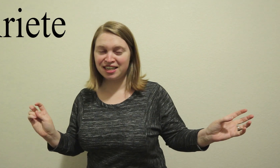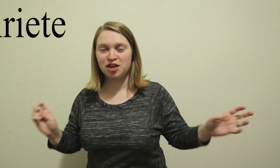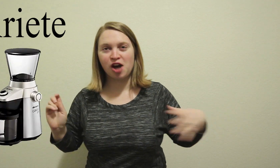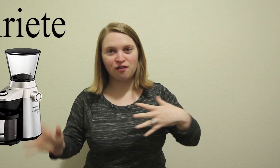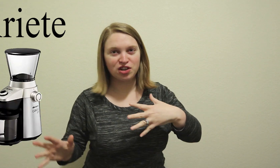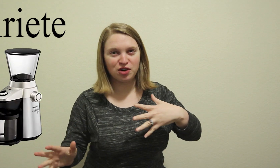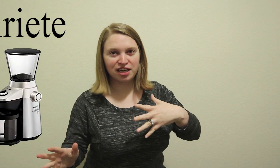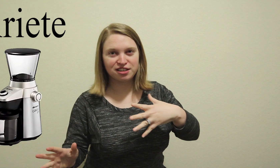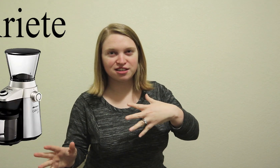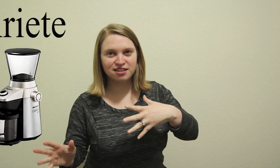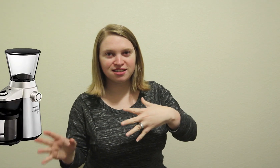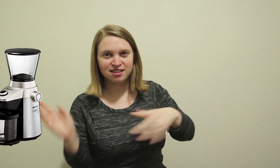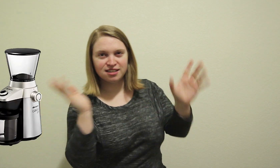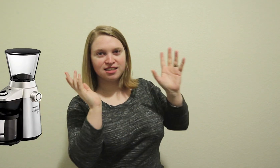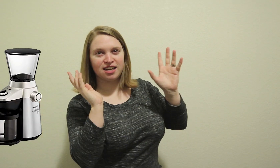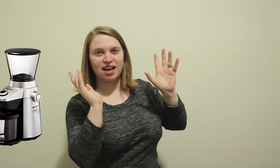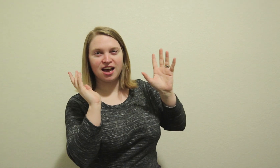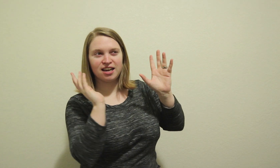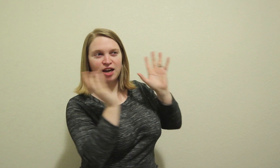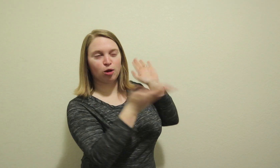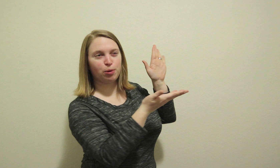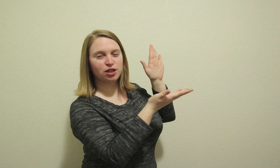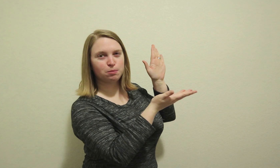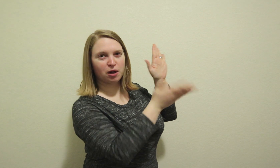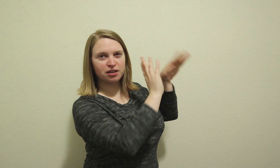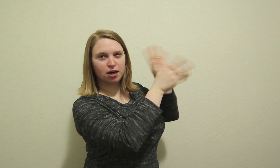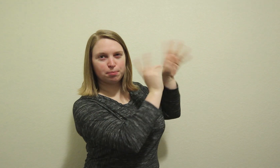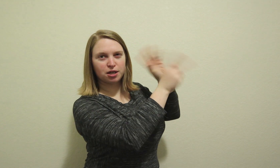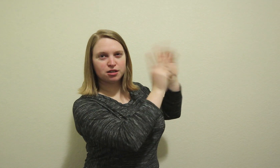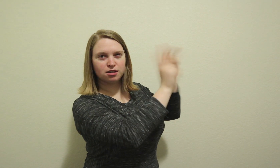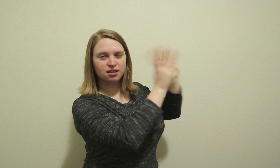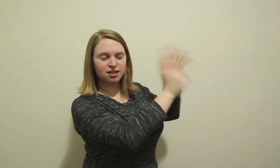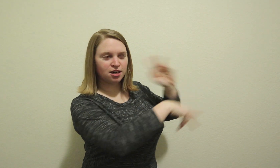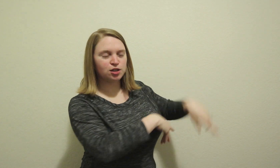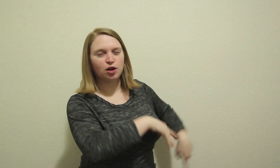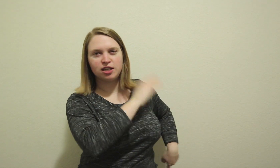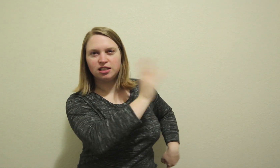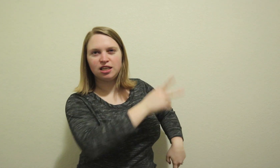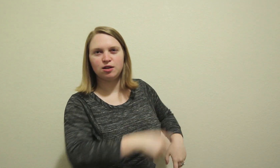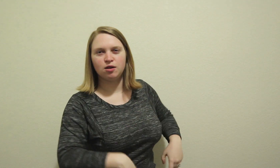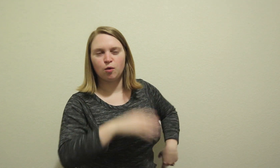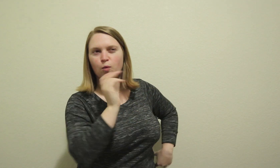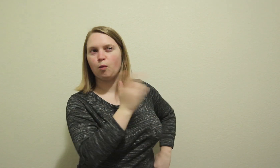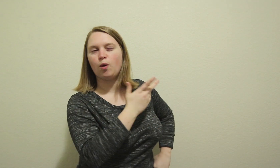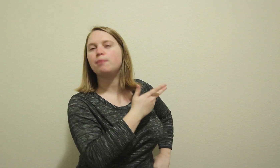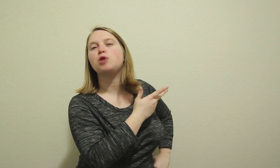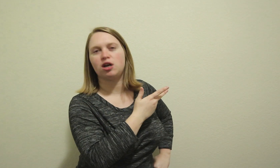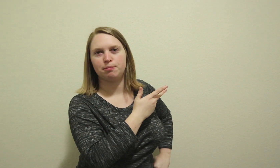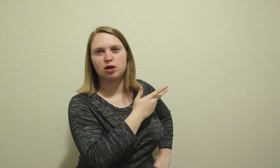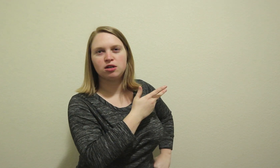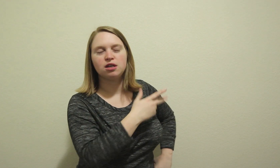coffee grinder and I'll put this spelling up here so you can see what I'm talking about